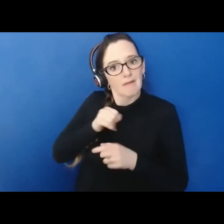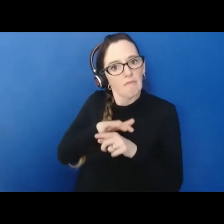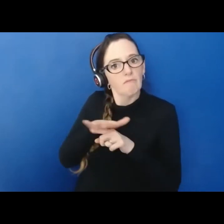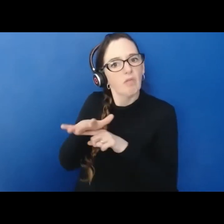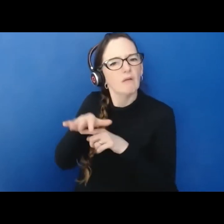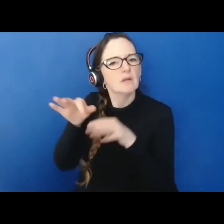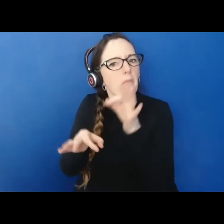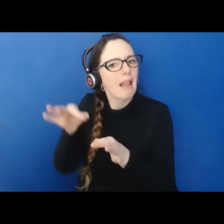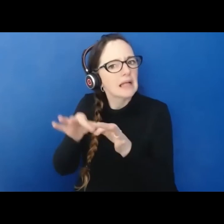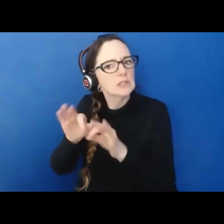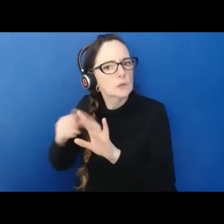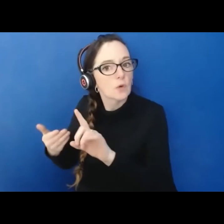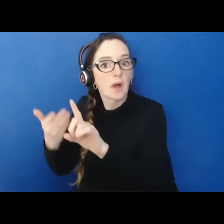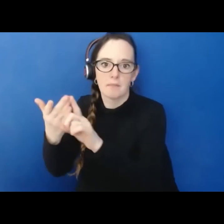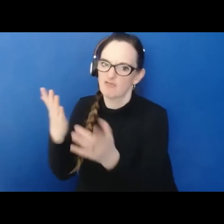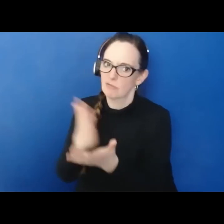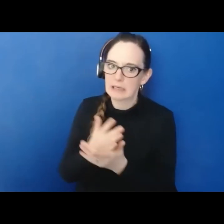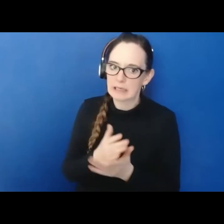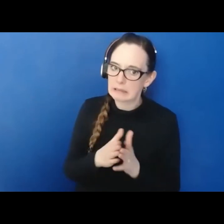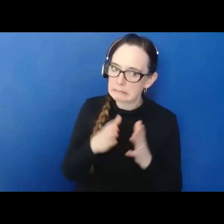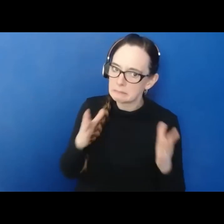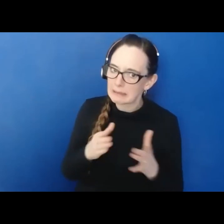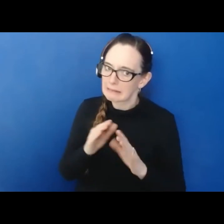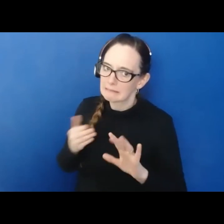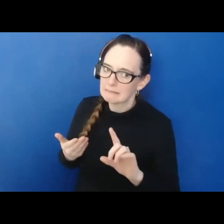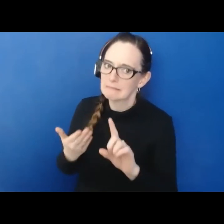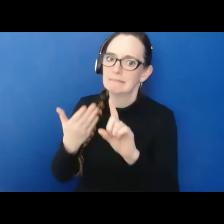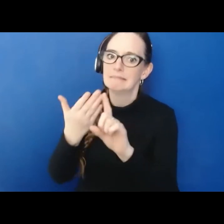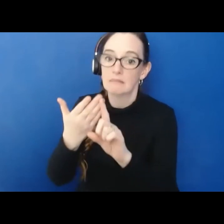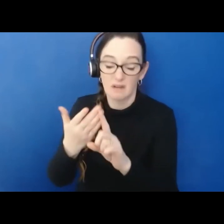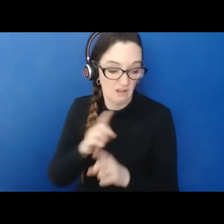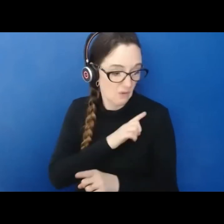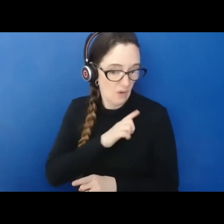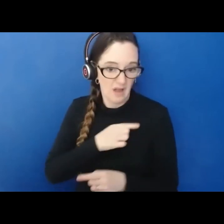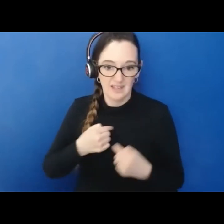that's a huge ambition because we acknowledge that something we all wanted to do